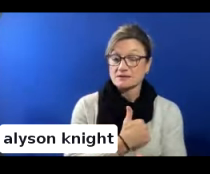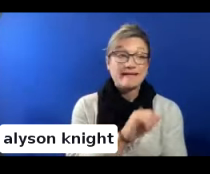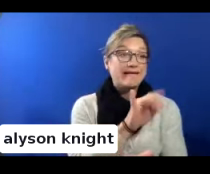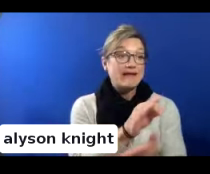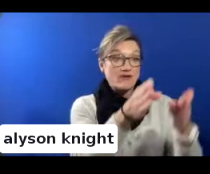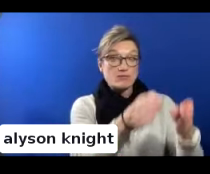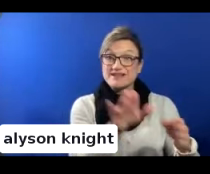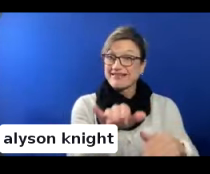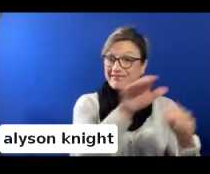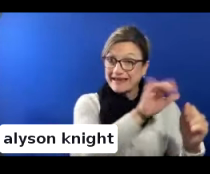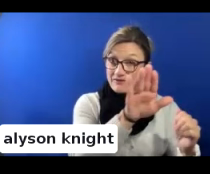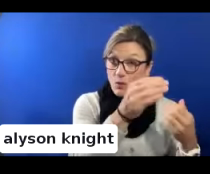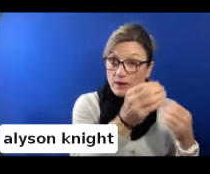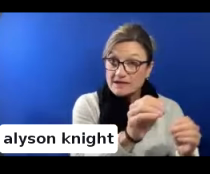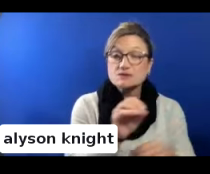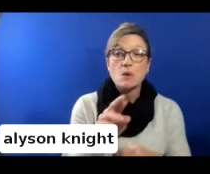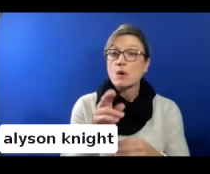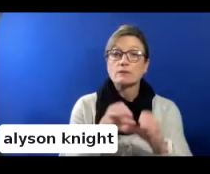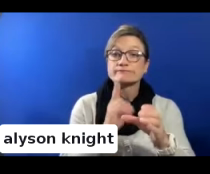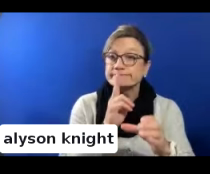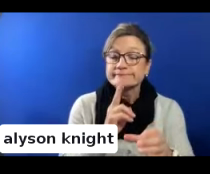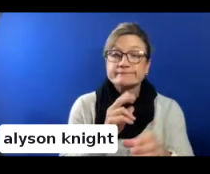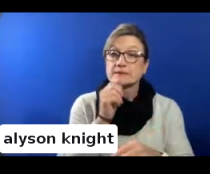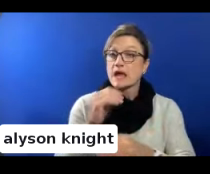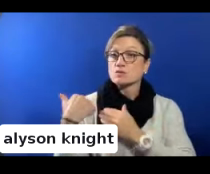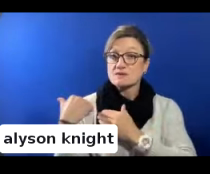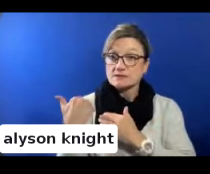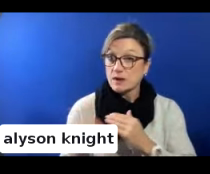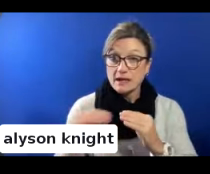the organization or is no longer responsible for the grant.